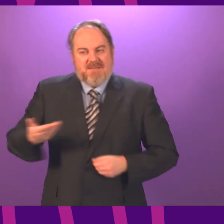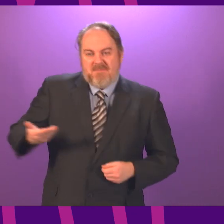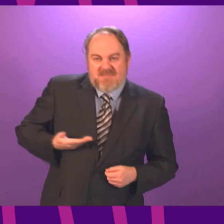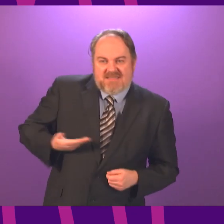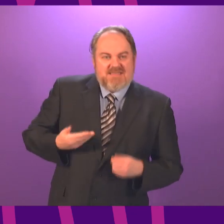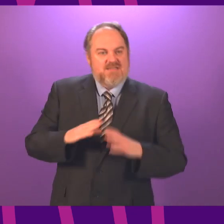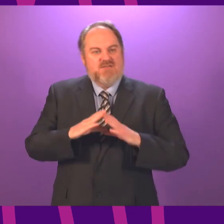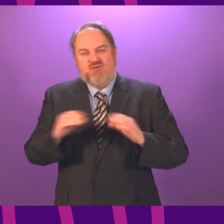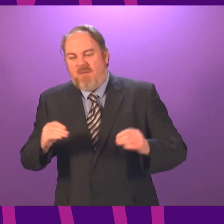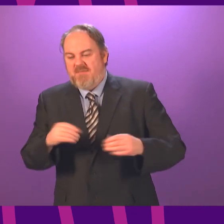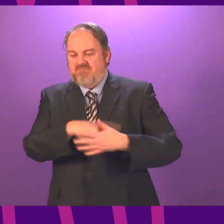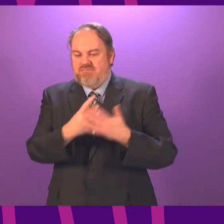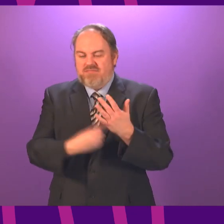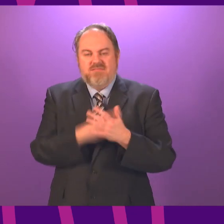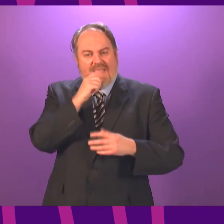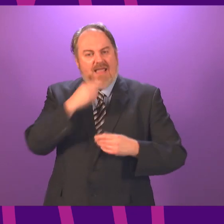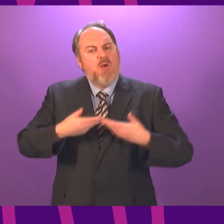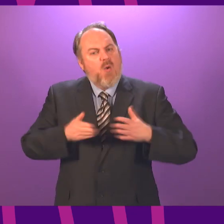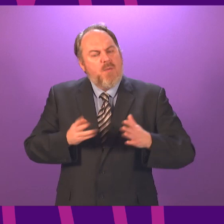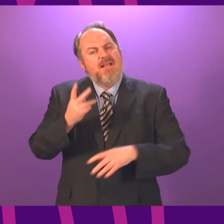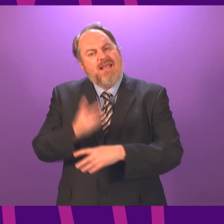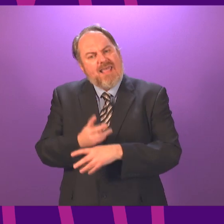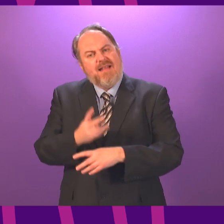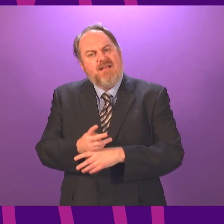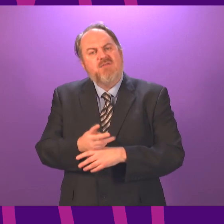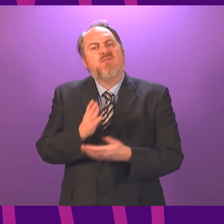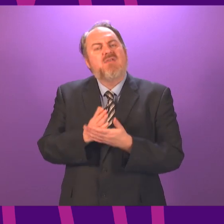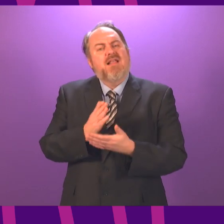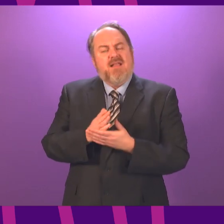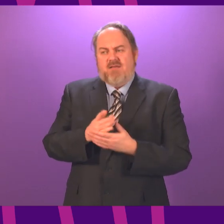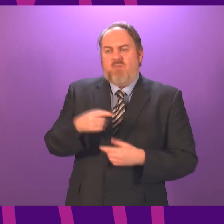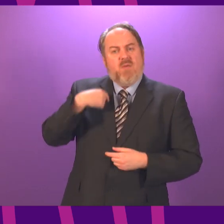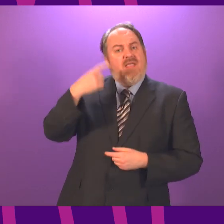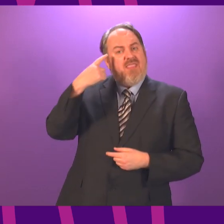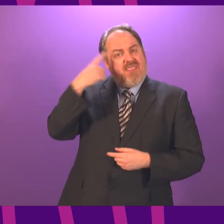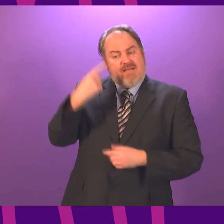able to open up in a gradual and phased way some aspects of the current restrictions that are in place.